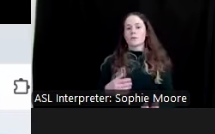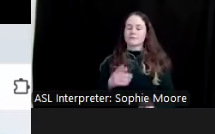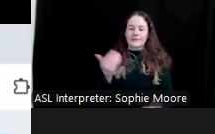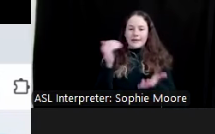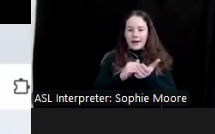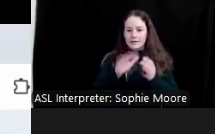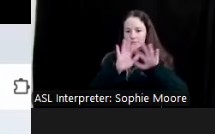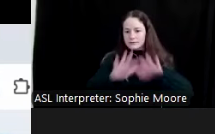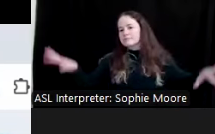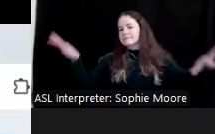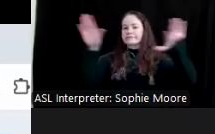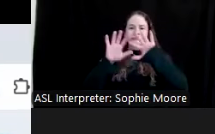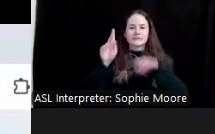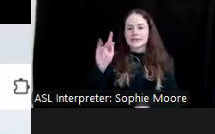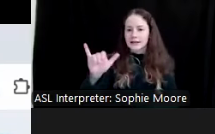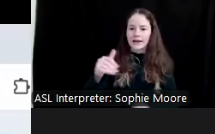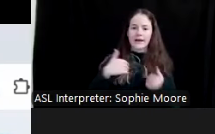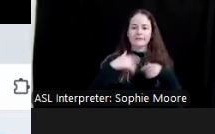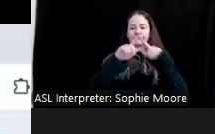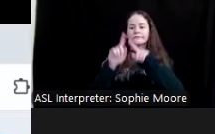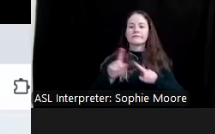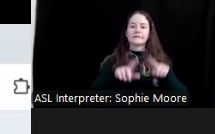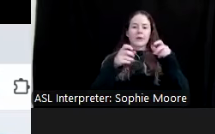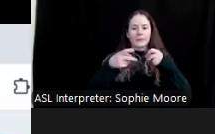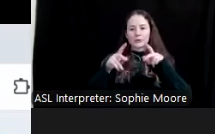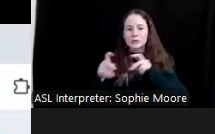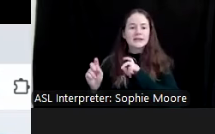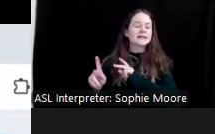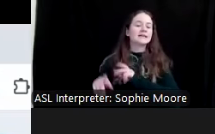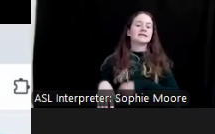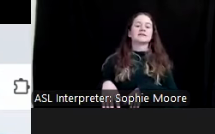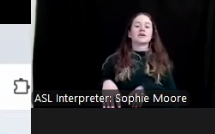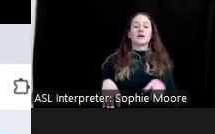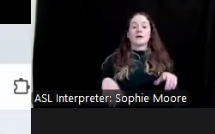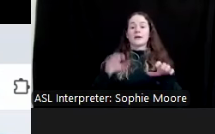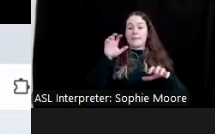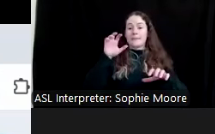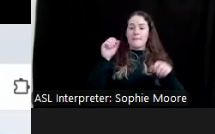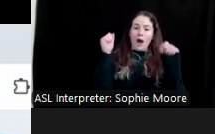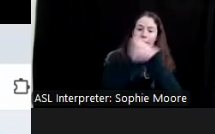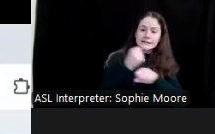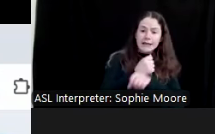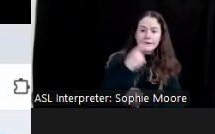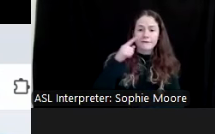including a lot of rock steady boxing for people with uh Parkinson's some adapted little league. I'm interested to